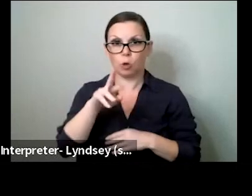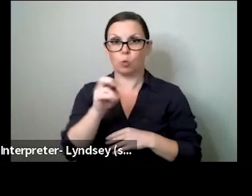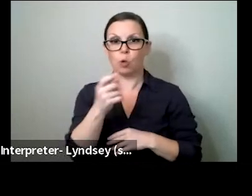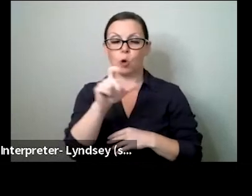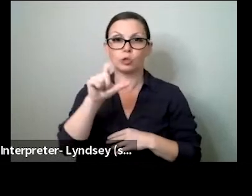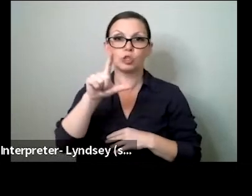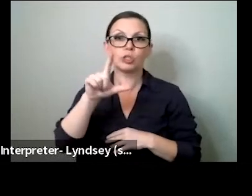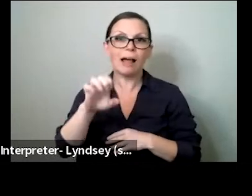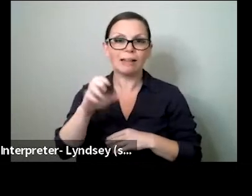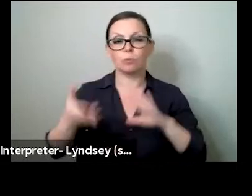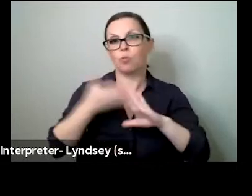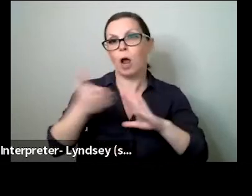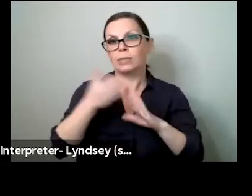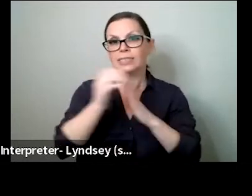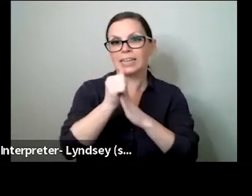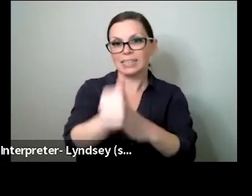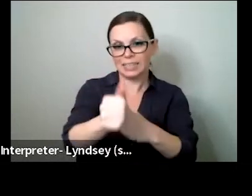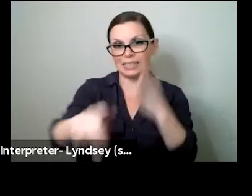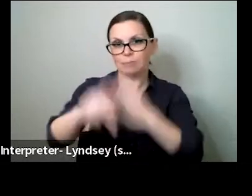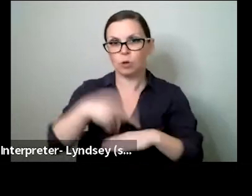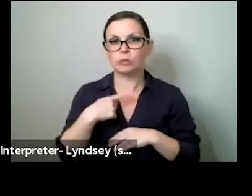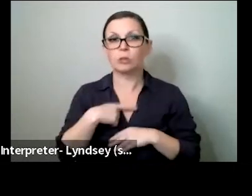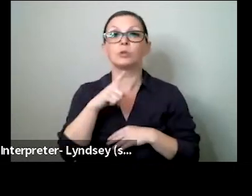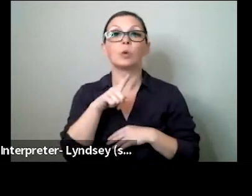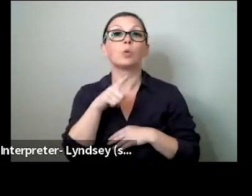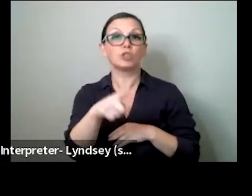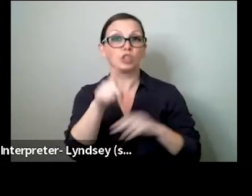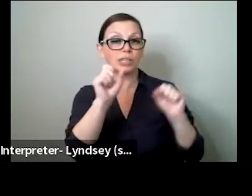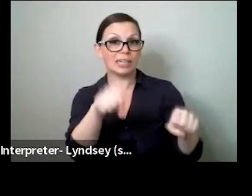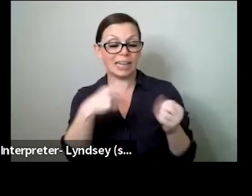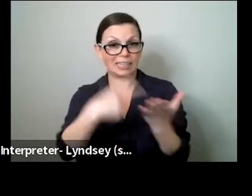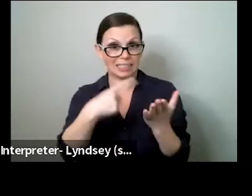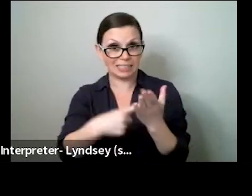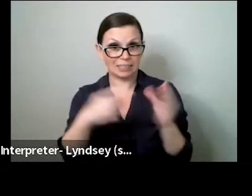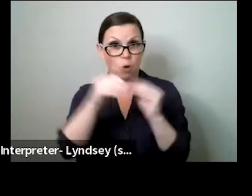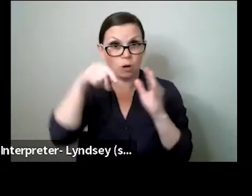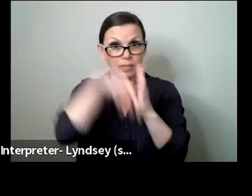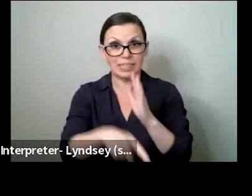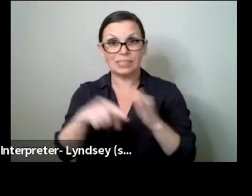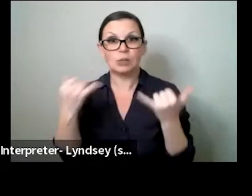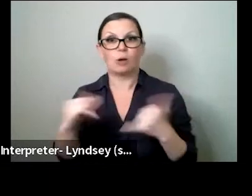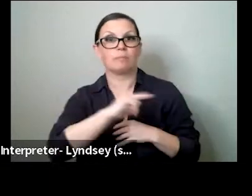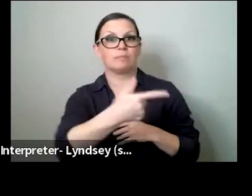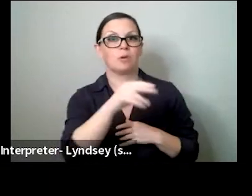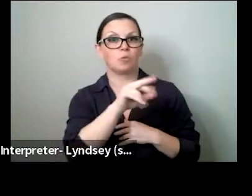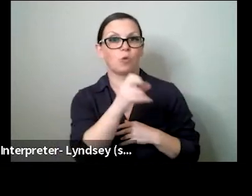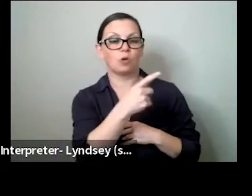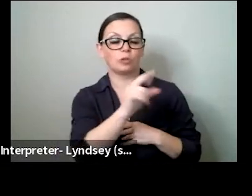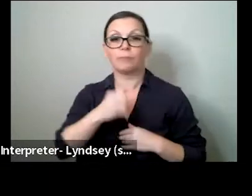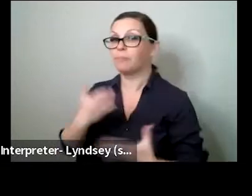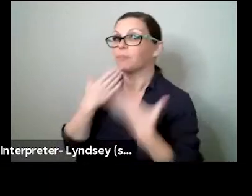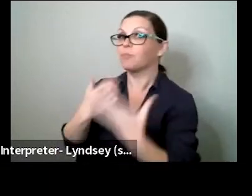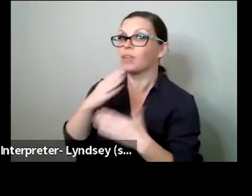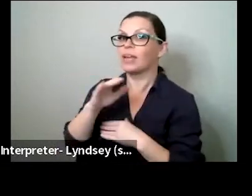and I think, Rochelle, you can talk about these programs in more detail. So, Rochelle. [Rochelle] Yes, thanks Cyd. And thanks Lee and Ben,